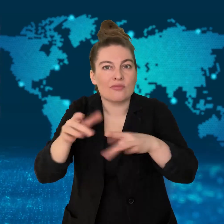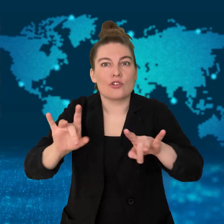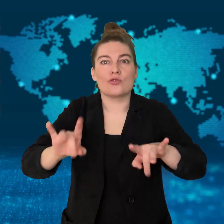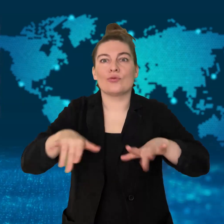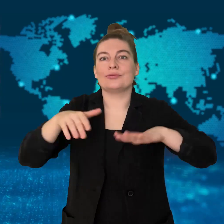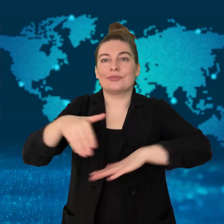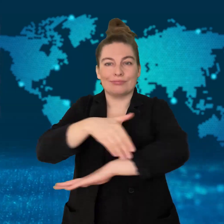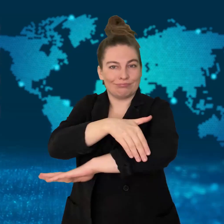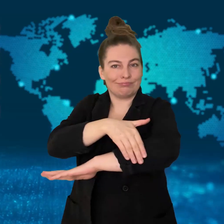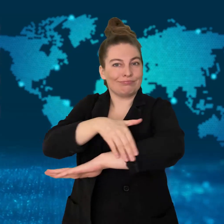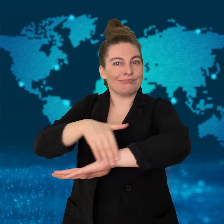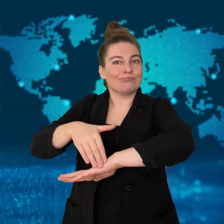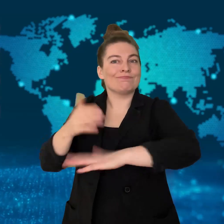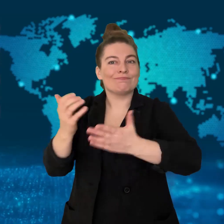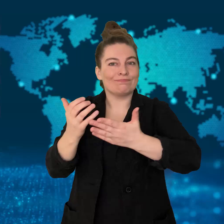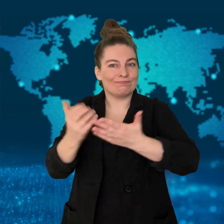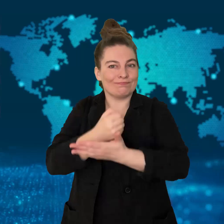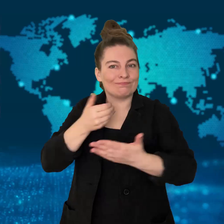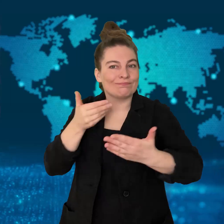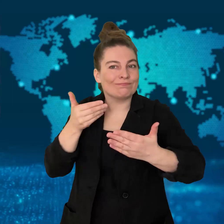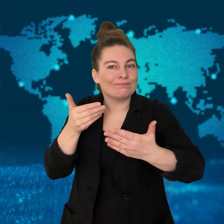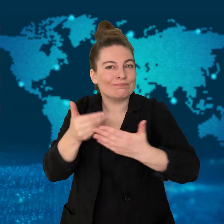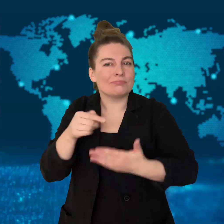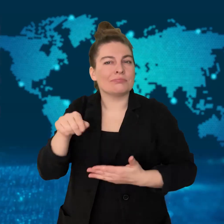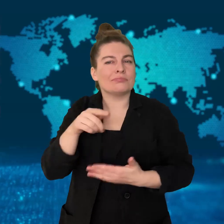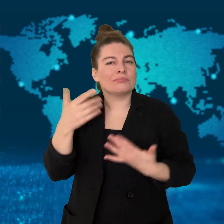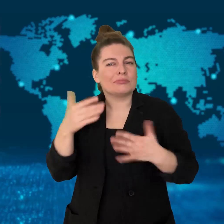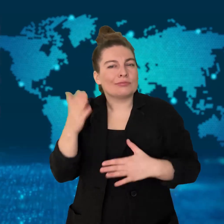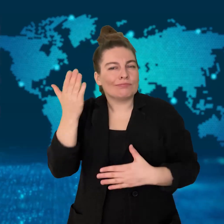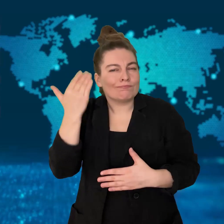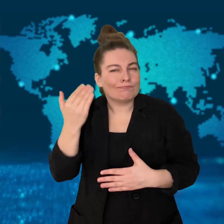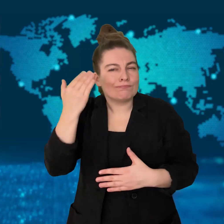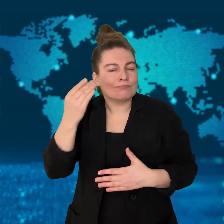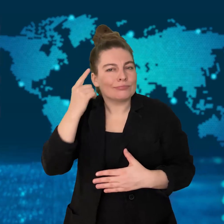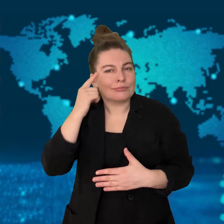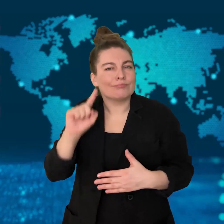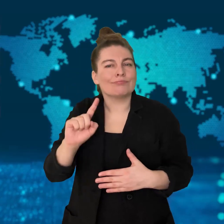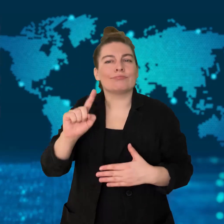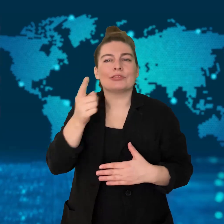but weakened to a tropical storm before hitting the coast.